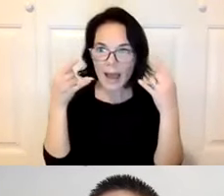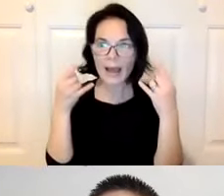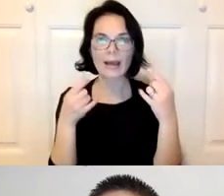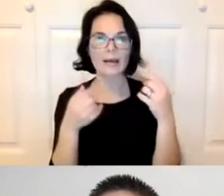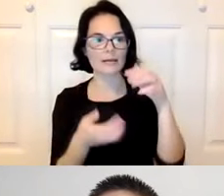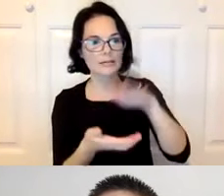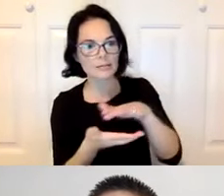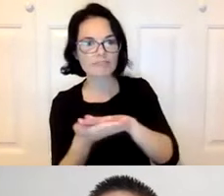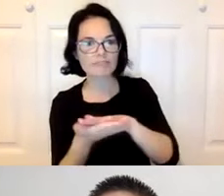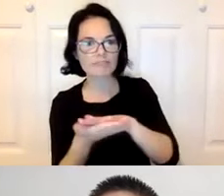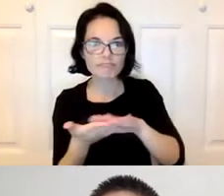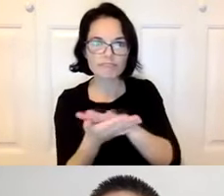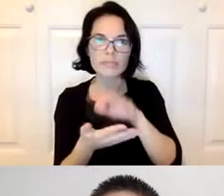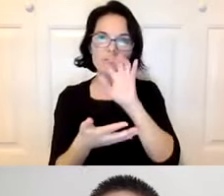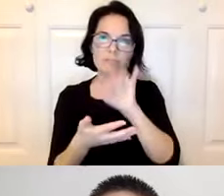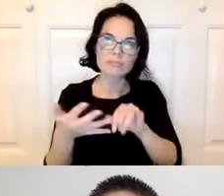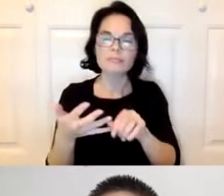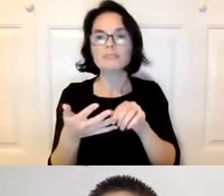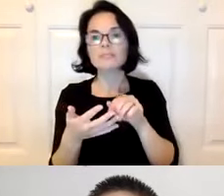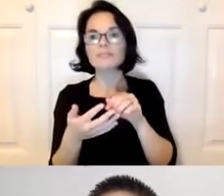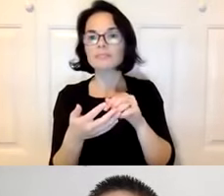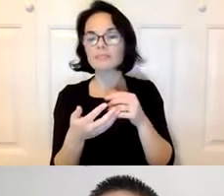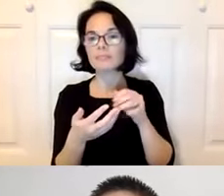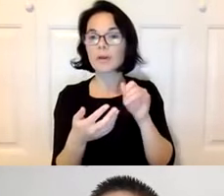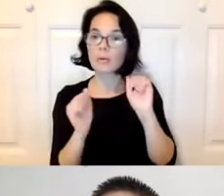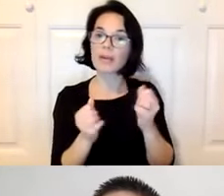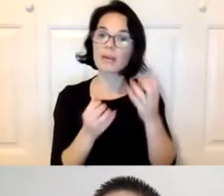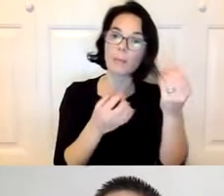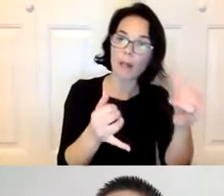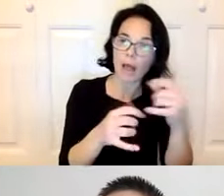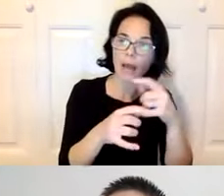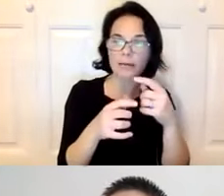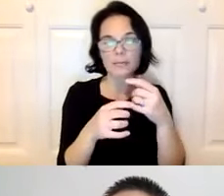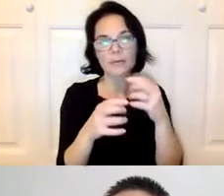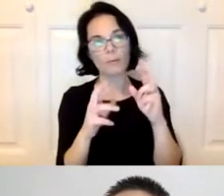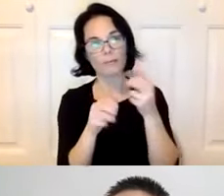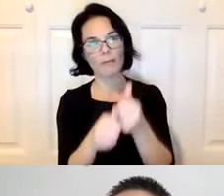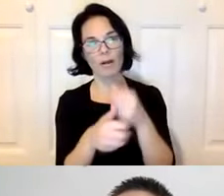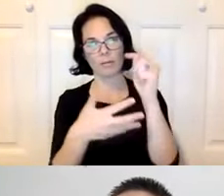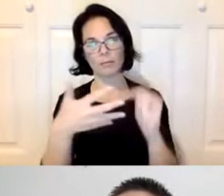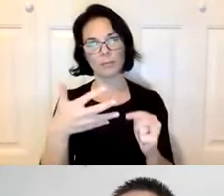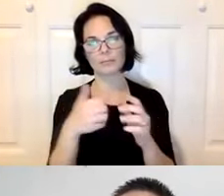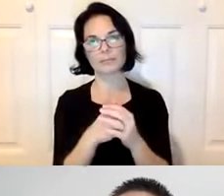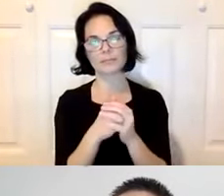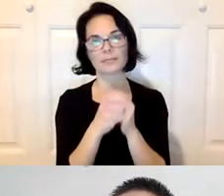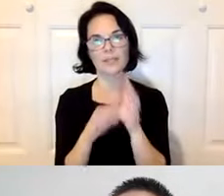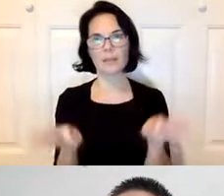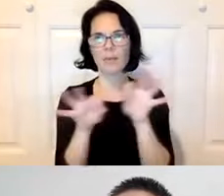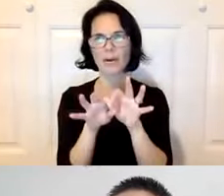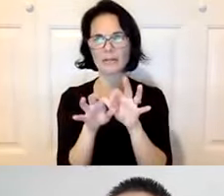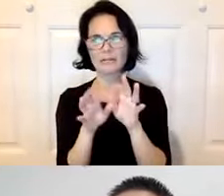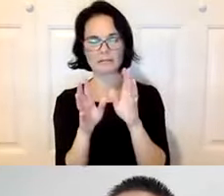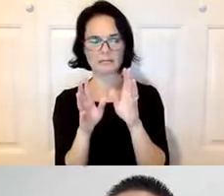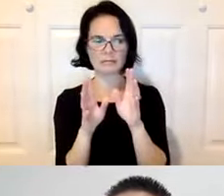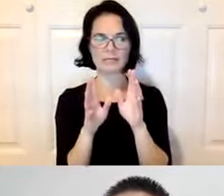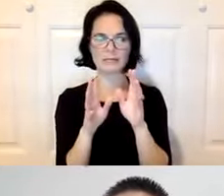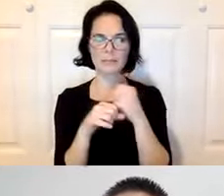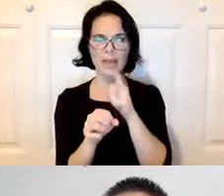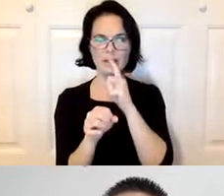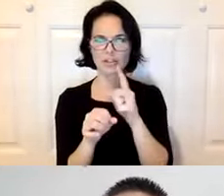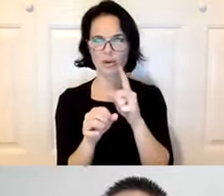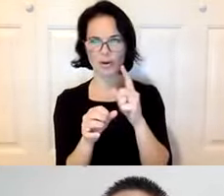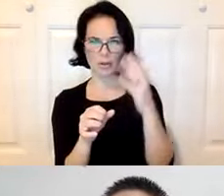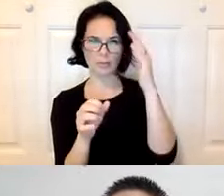Not all the cases the county has is reported until a few days in. The thing with COVID is not